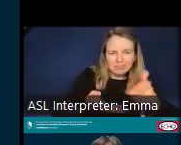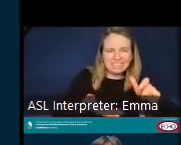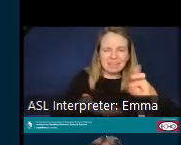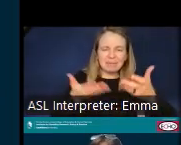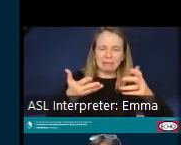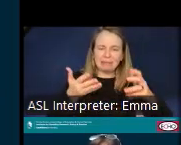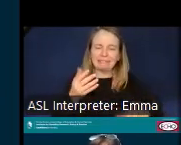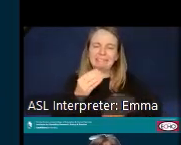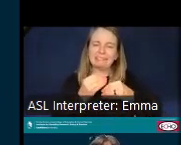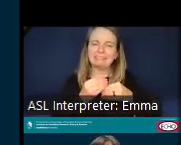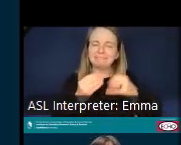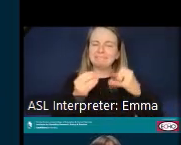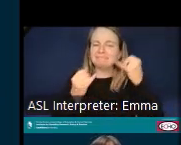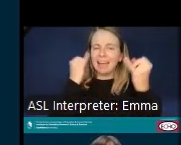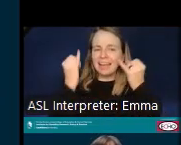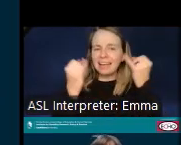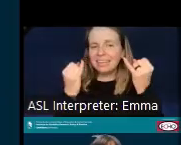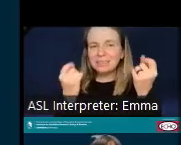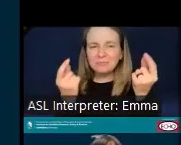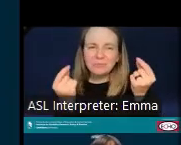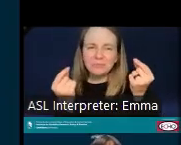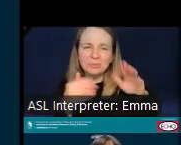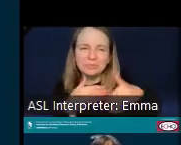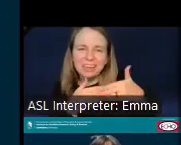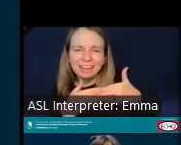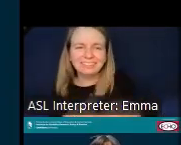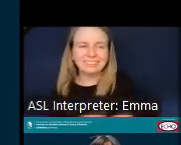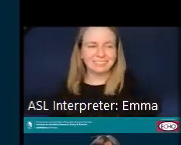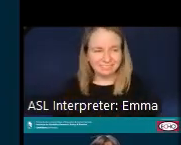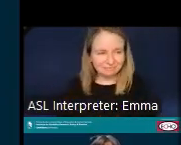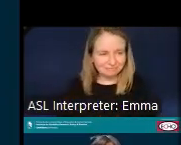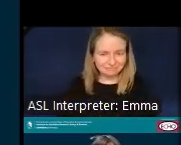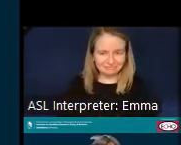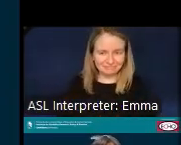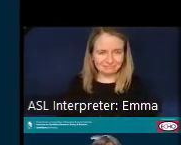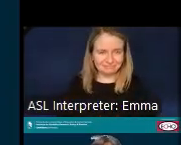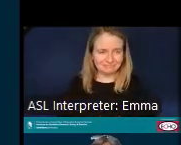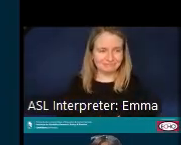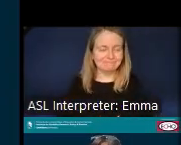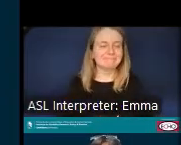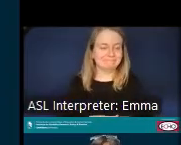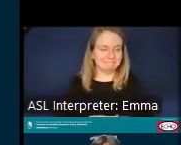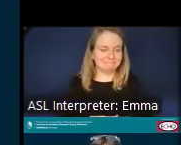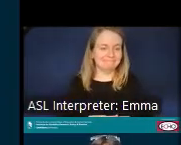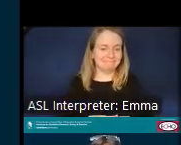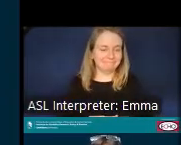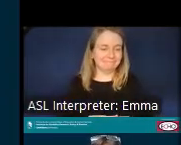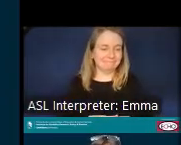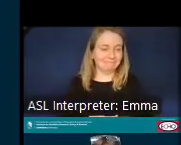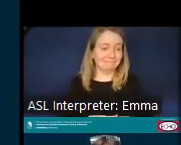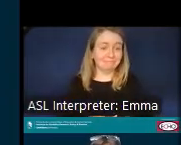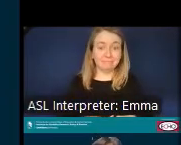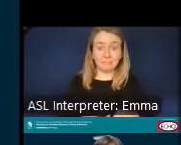of ideas of what to do next. So again, we'd love to see faces.